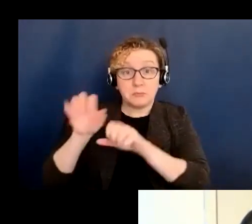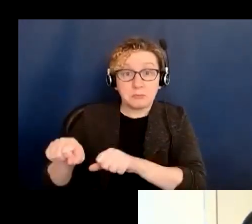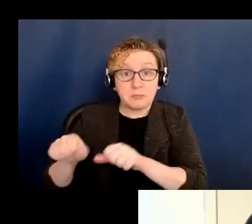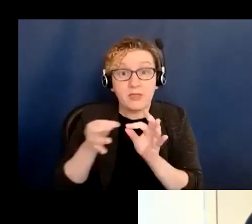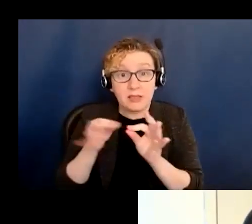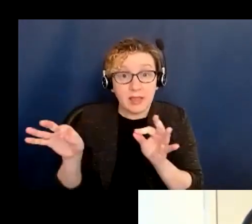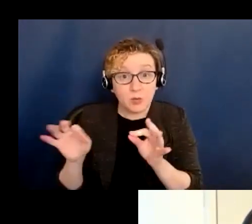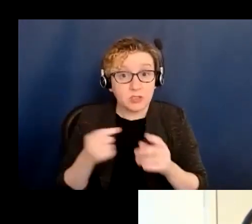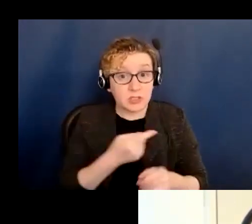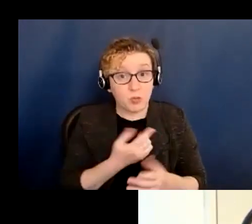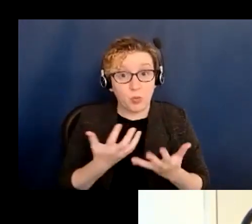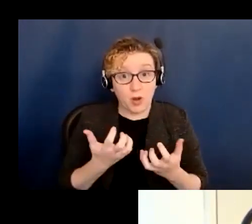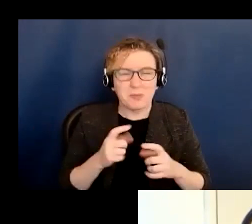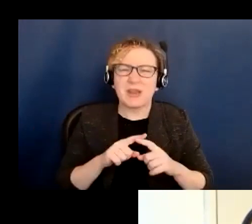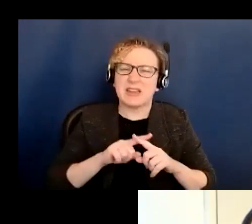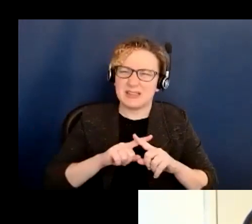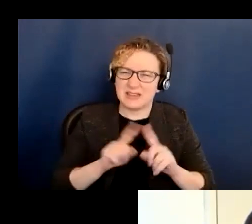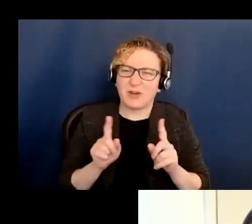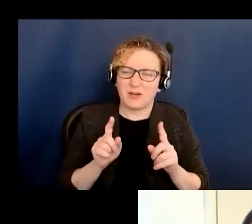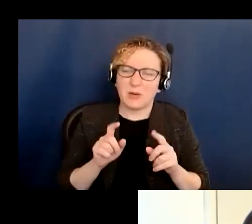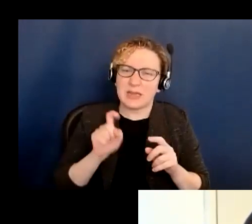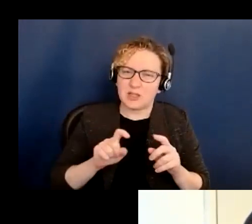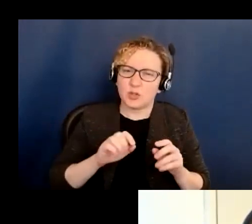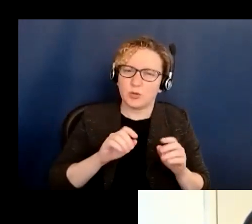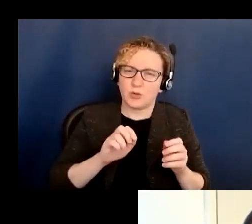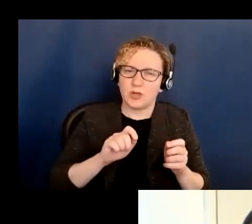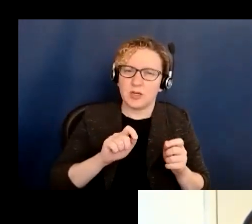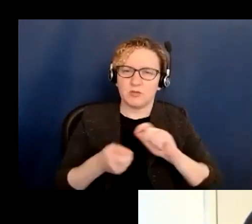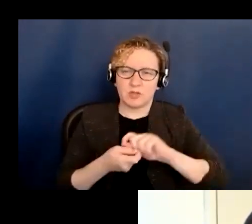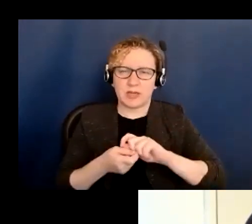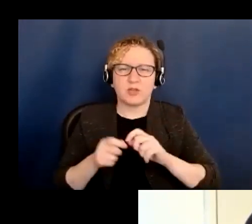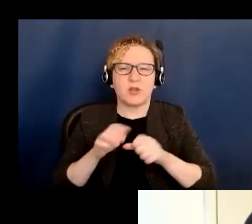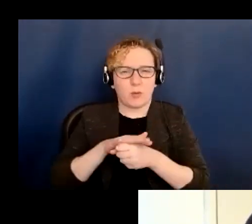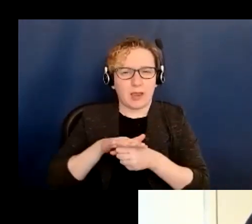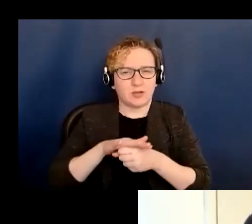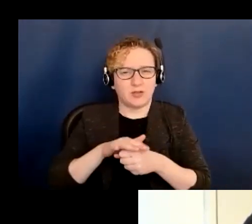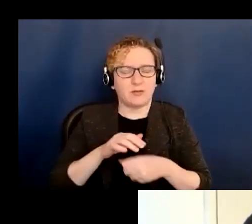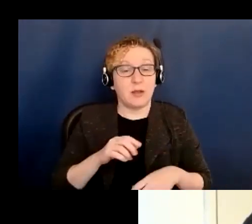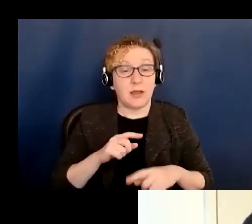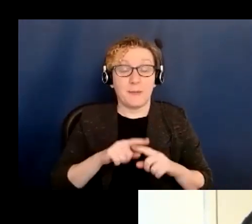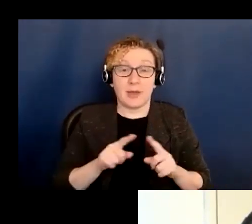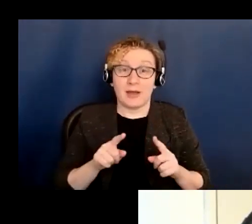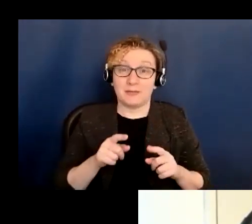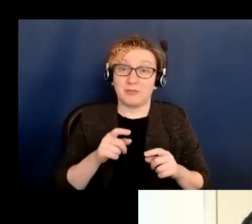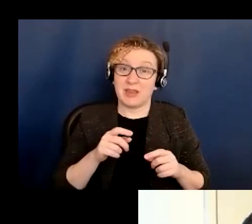He had to wait a semester because he waited too long to tell the study abroad office what